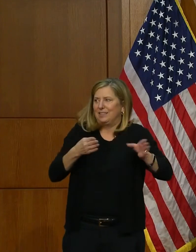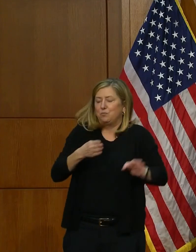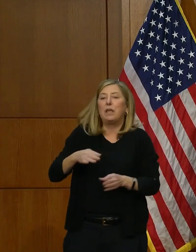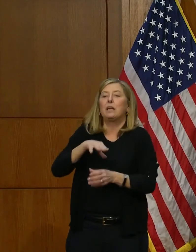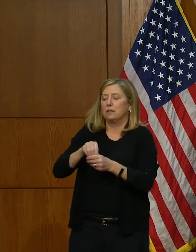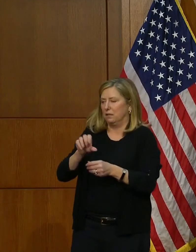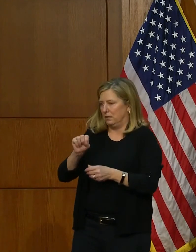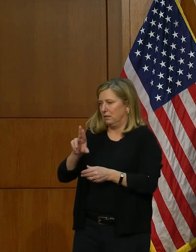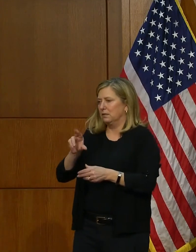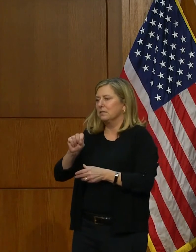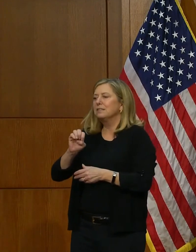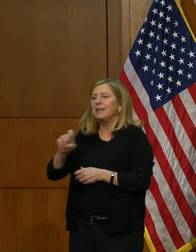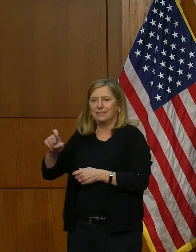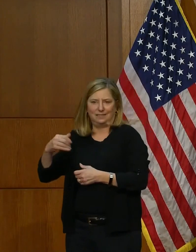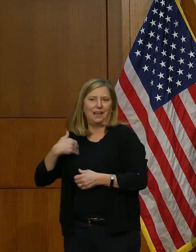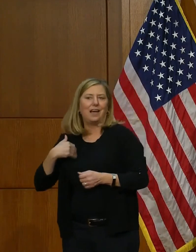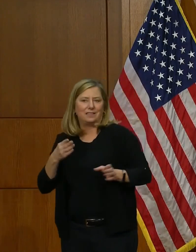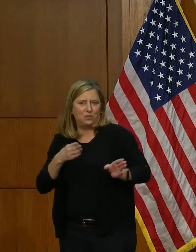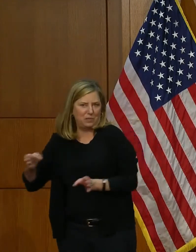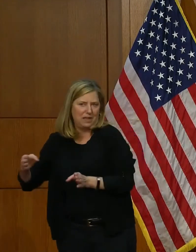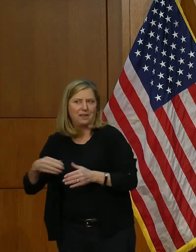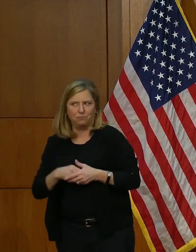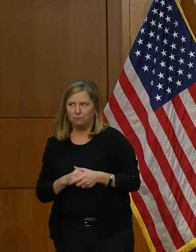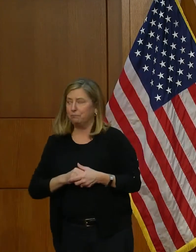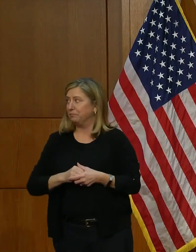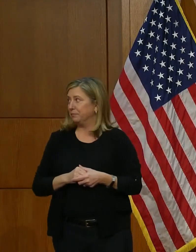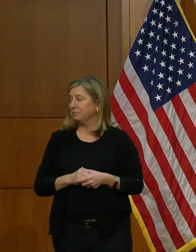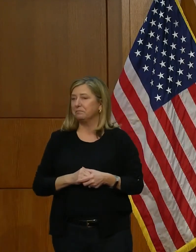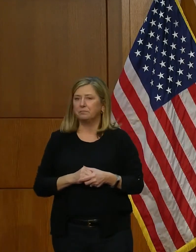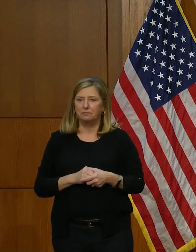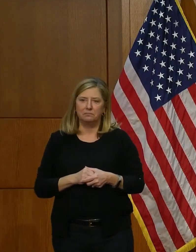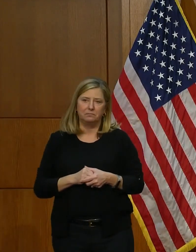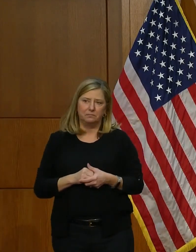SCHOOL DIVISION HAS A PLAN, INCLUDING SUSPECTS, AND WE'RE LOOKING FORWARD TO WORKING WITH